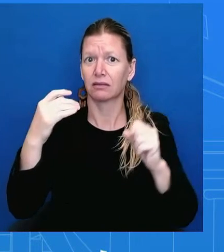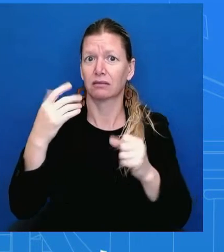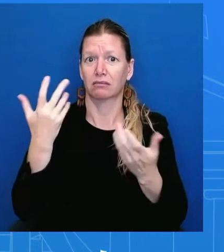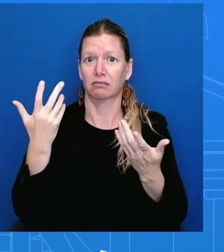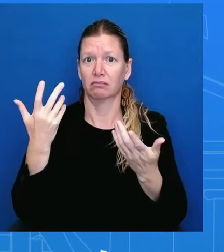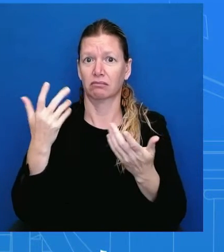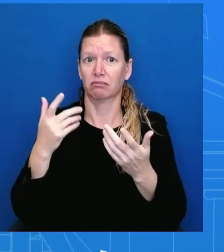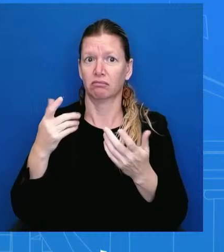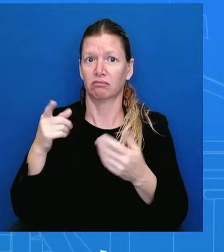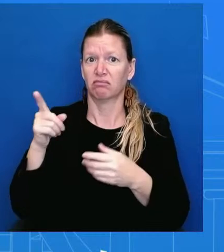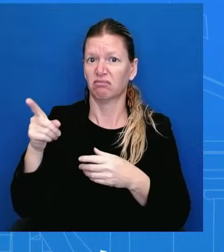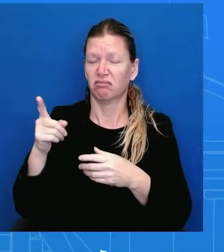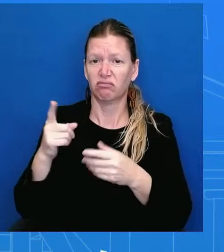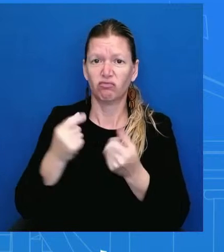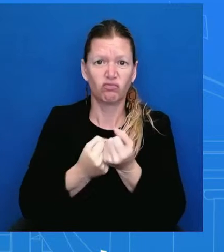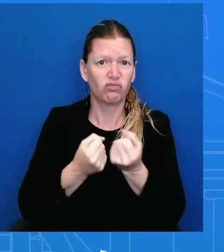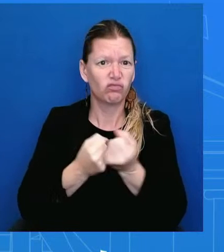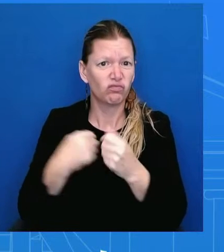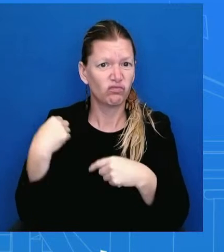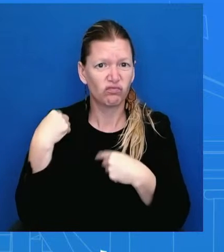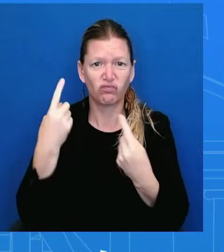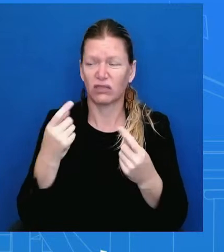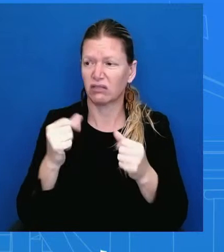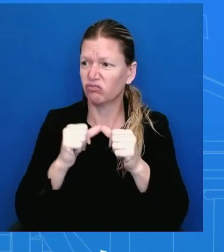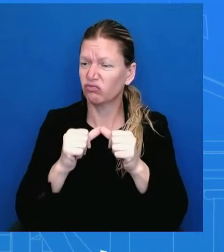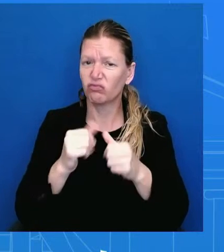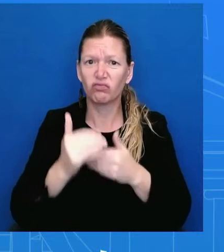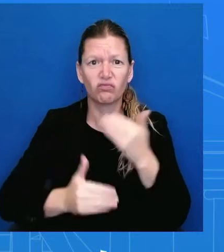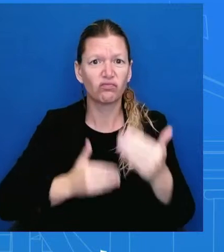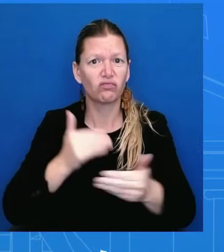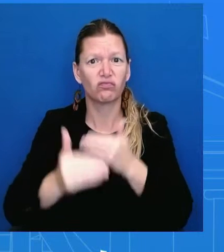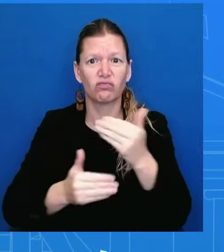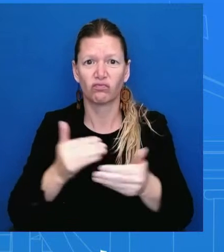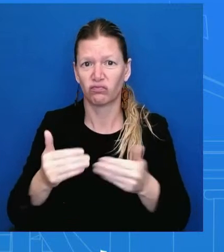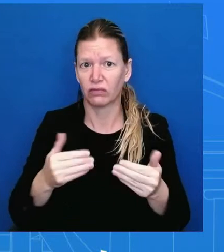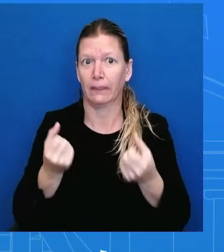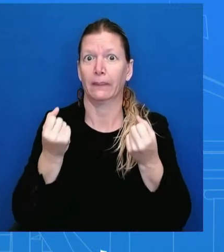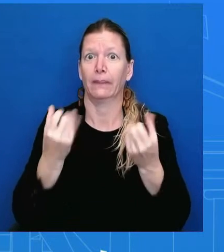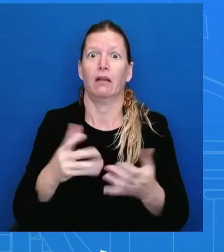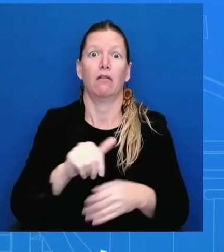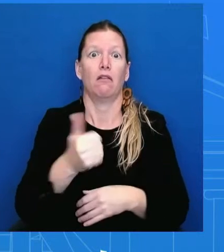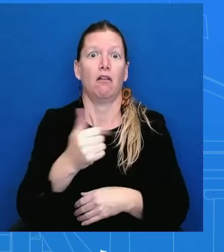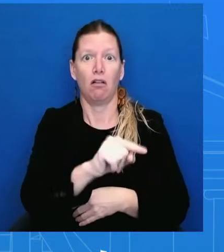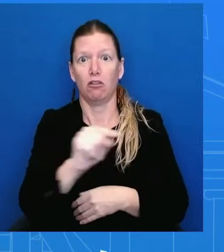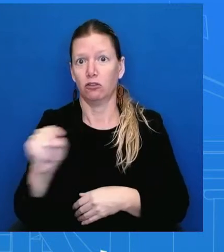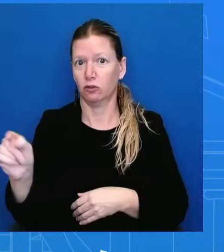And we've heard from many others -- many others. CBC more -- more broadly has been very supportive.